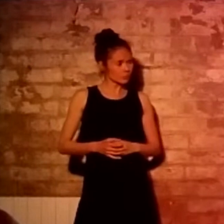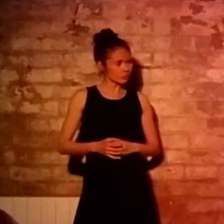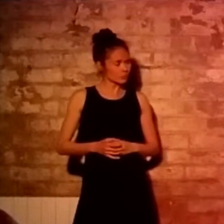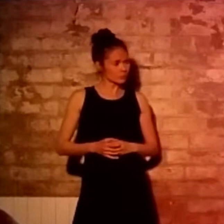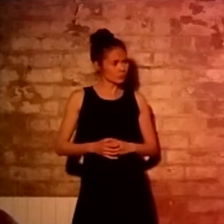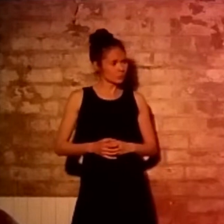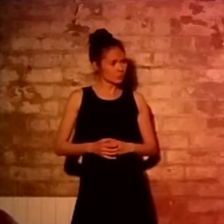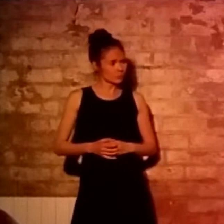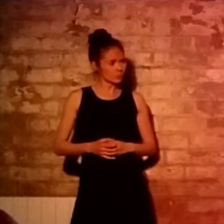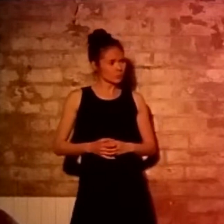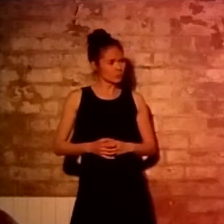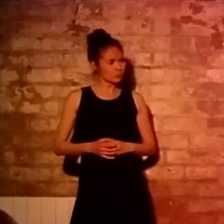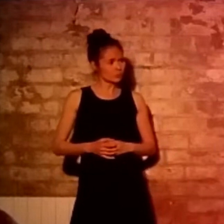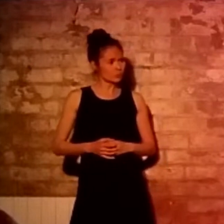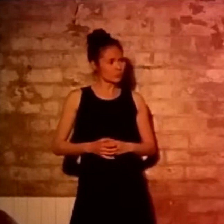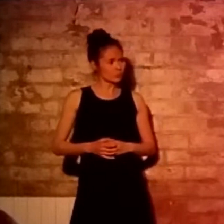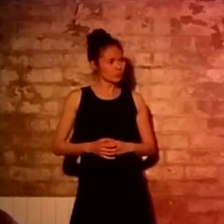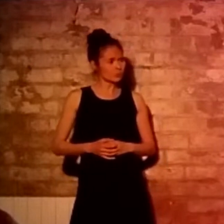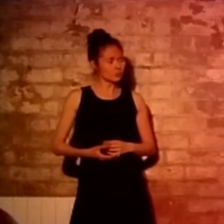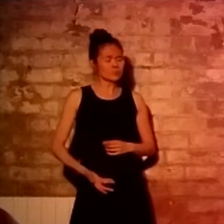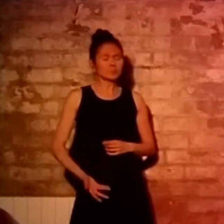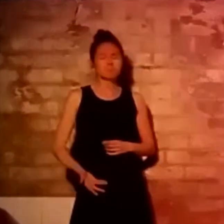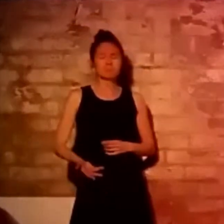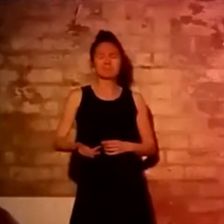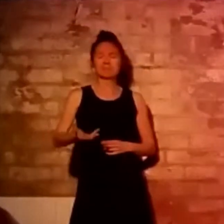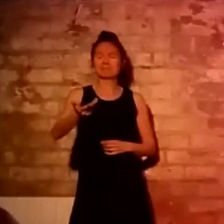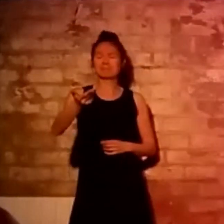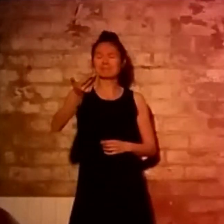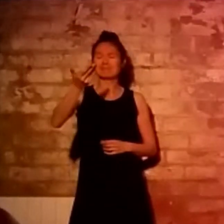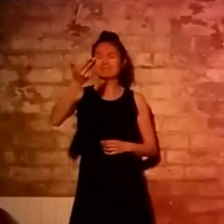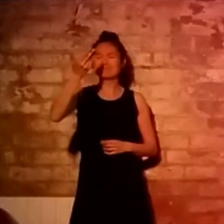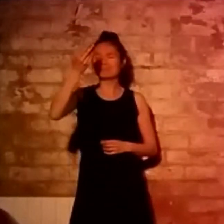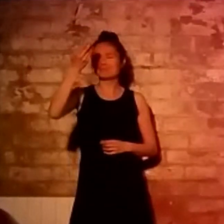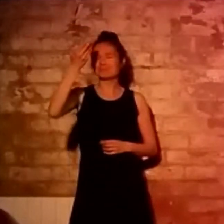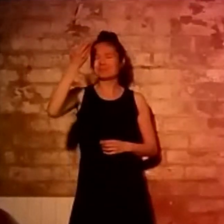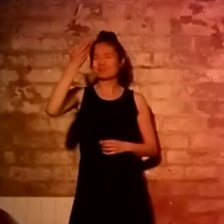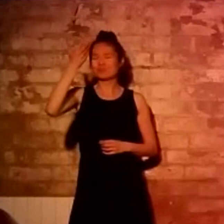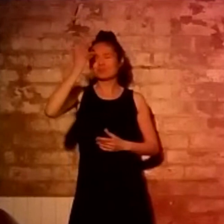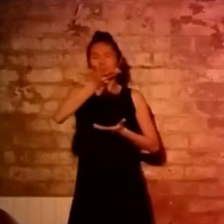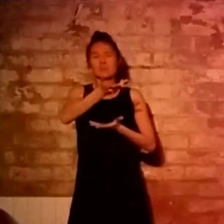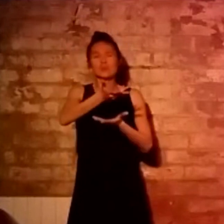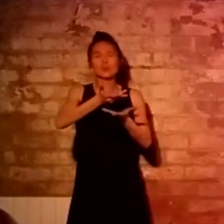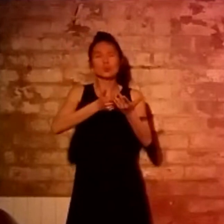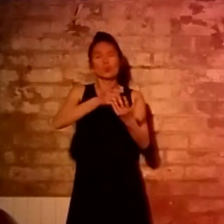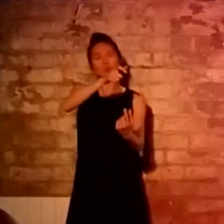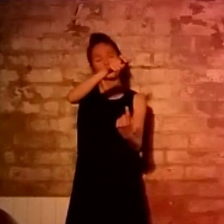Wittered I once Hector, to a page, on the walls of Troy.